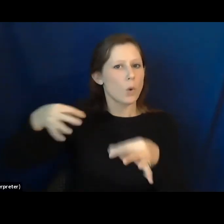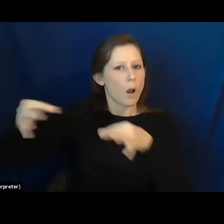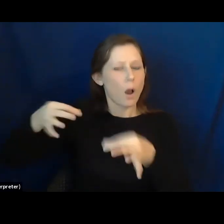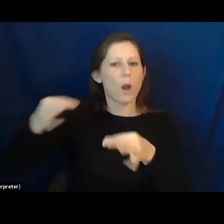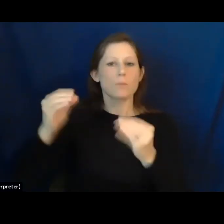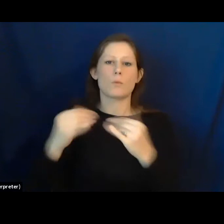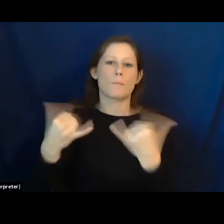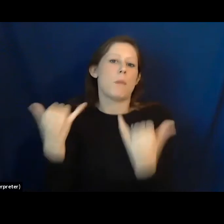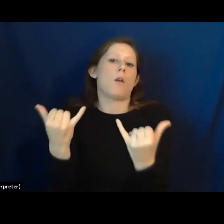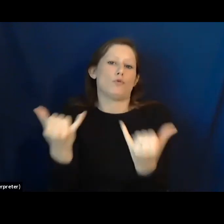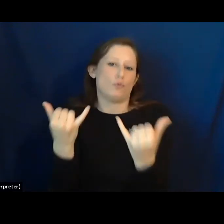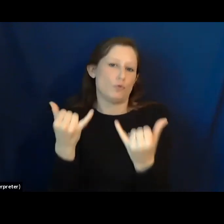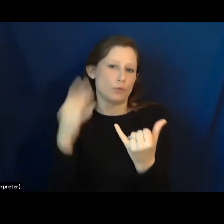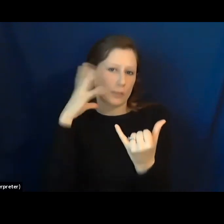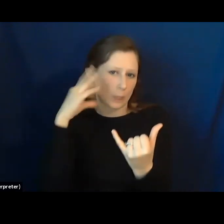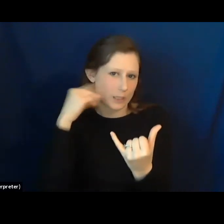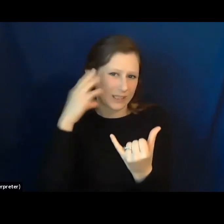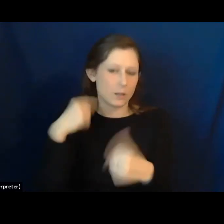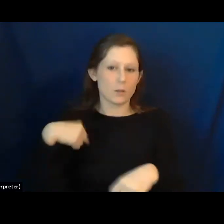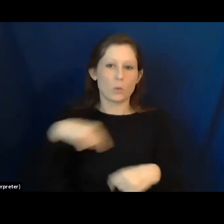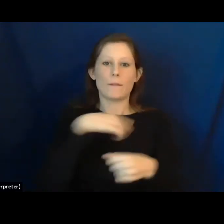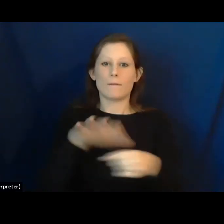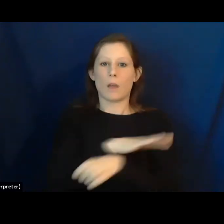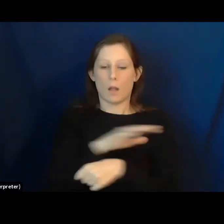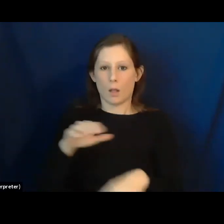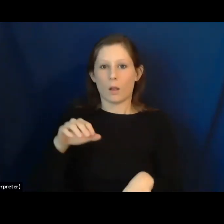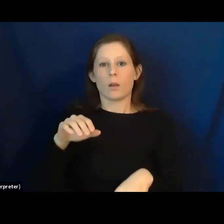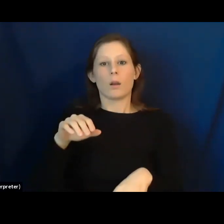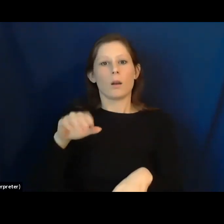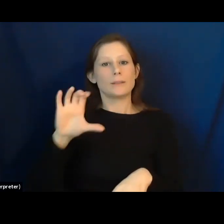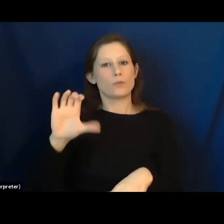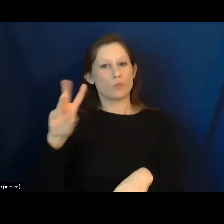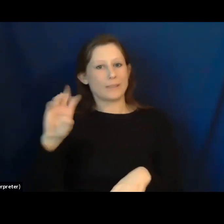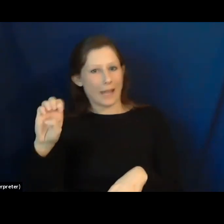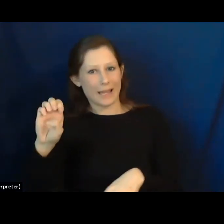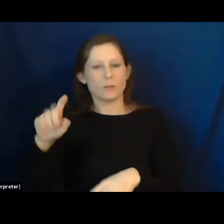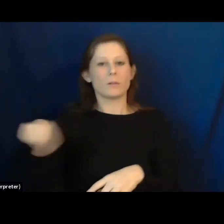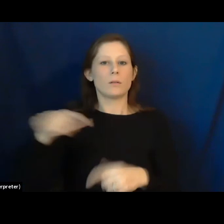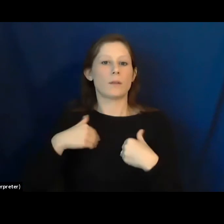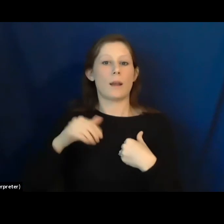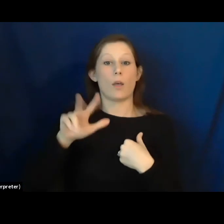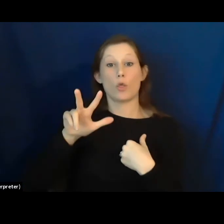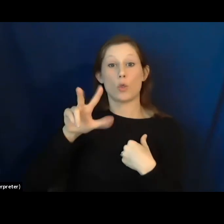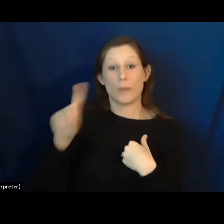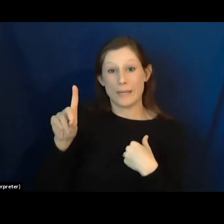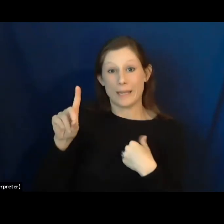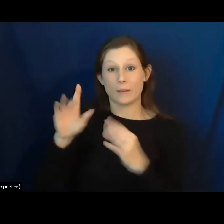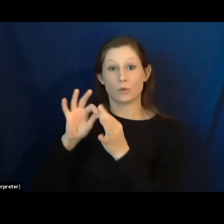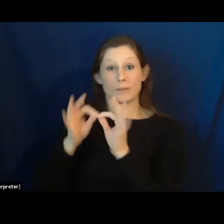the Central West End and filled those with both 3D interpretations and 2D paintings that